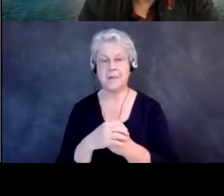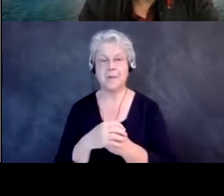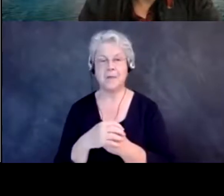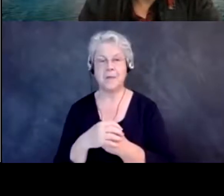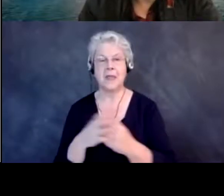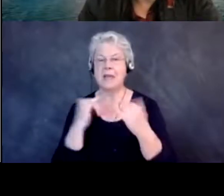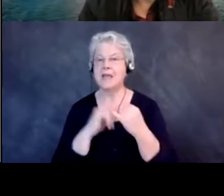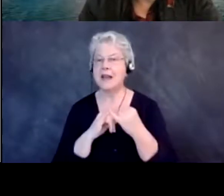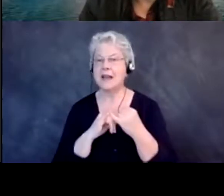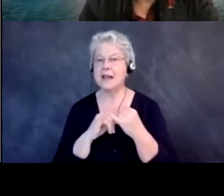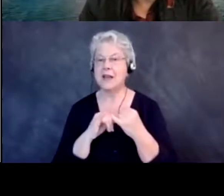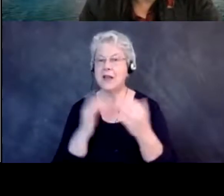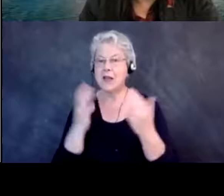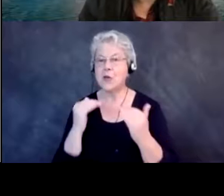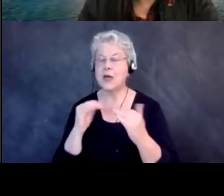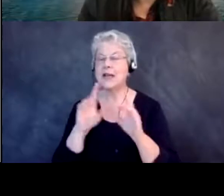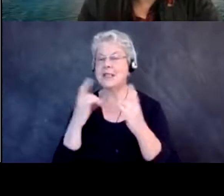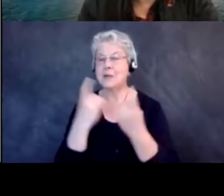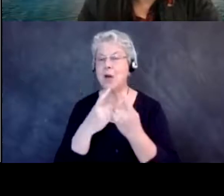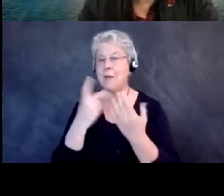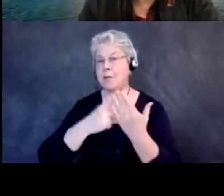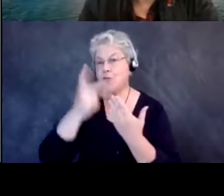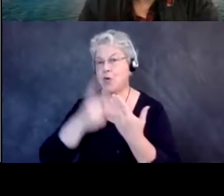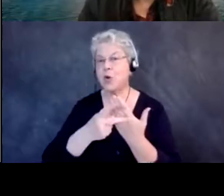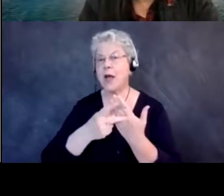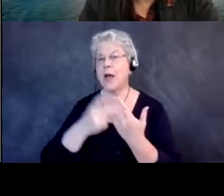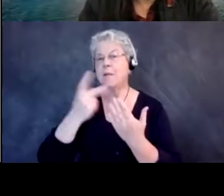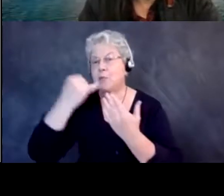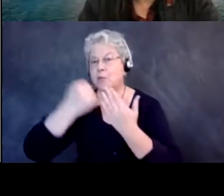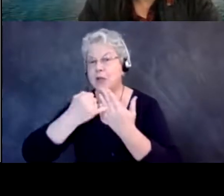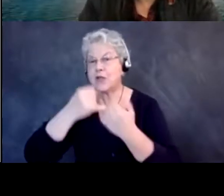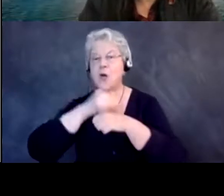the next one would be department/program/project work plans. These would be work plans implemented